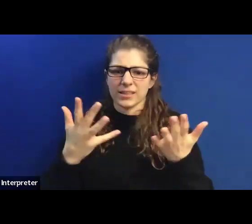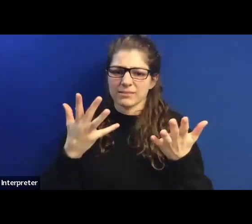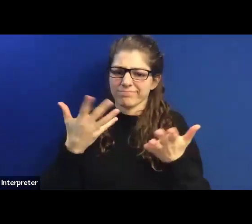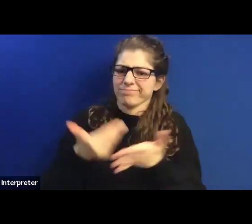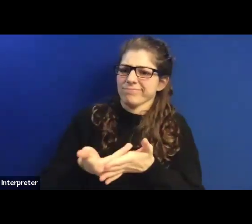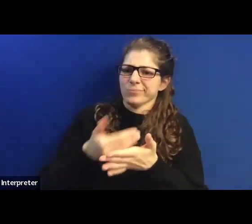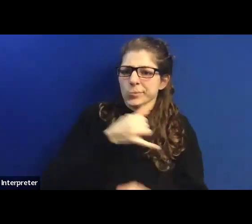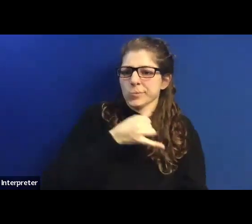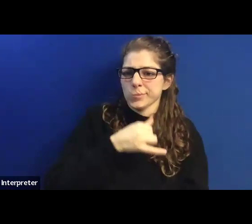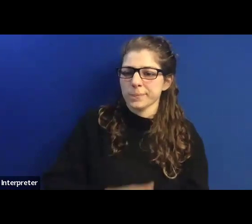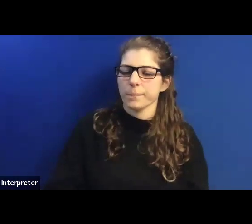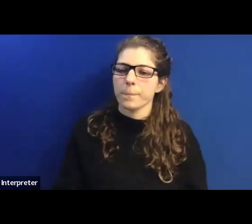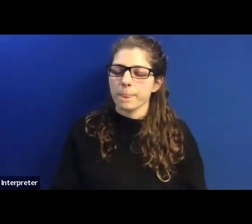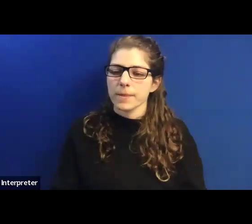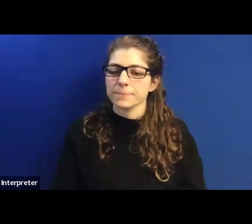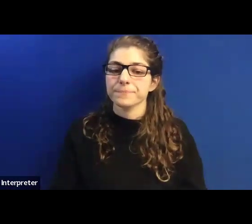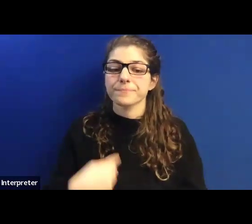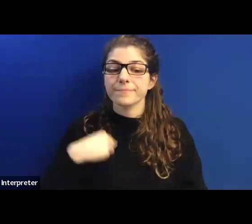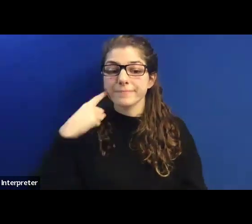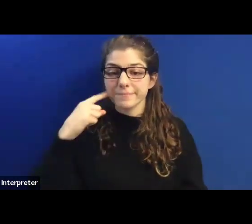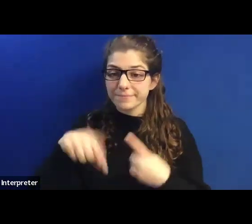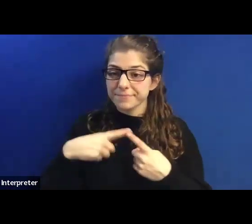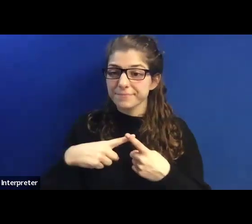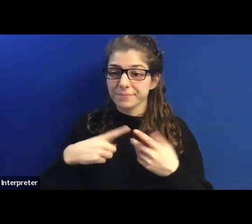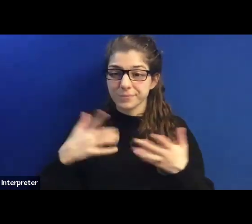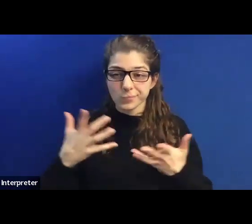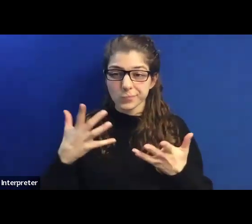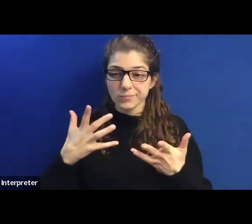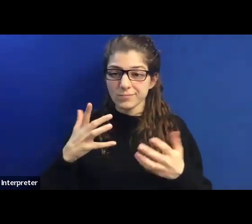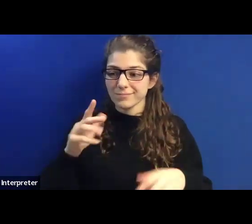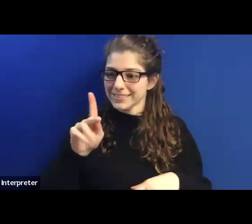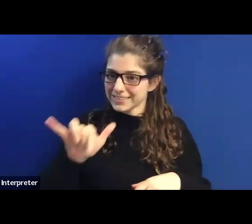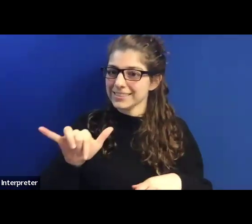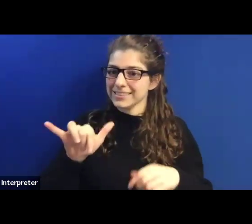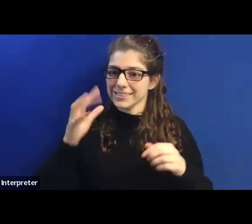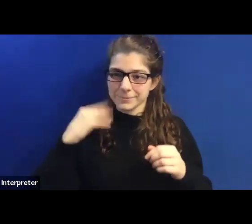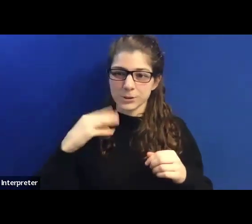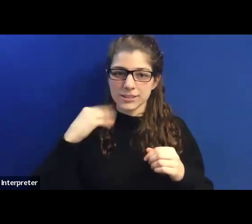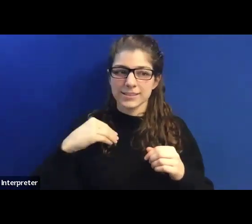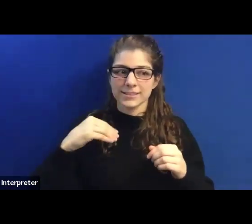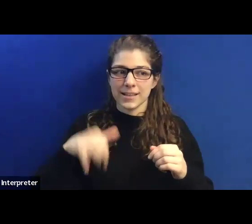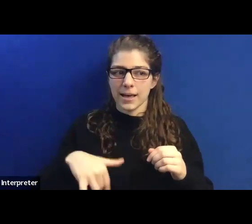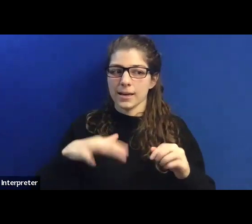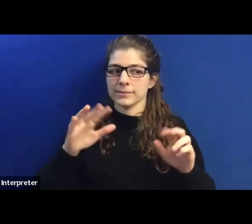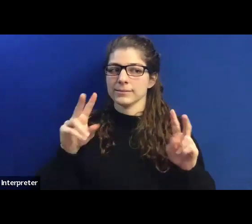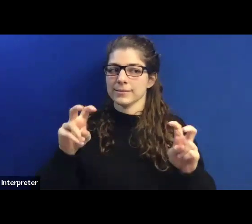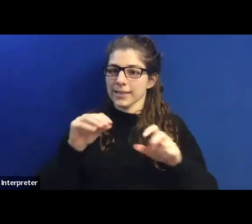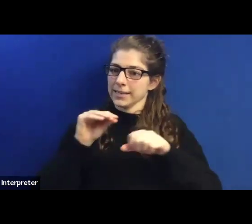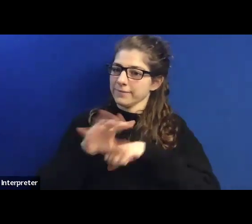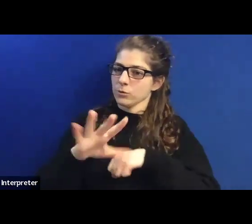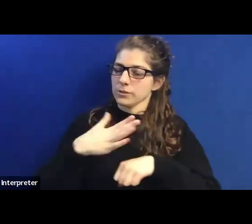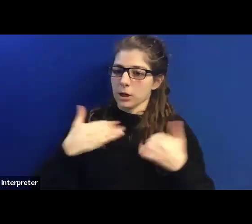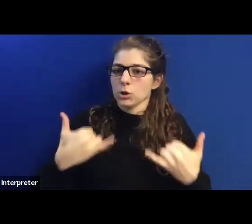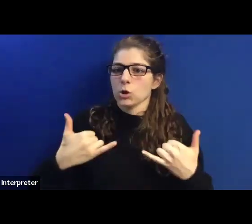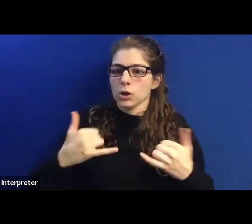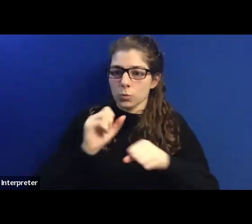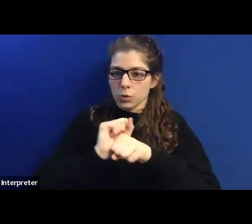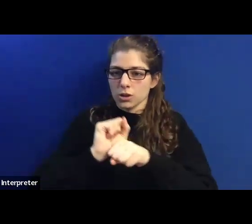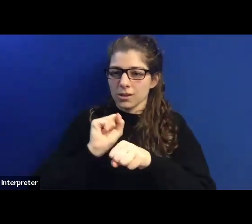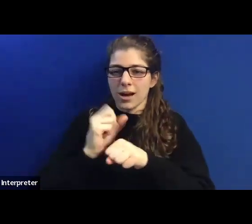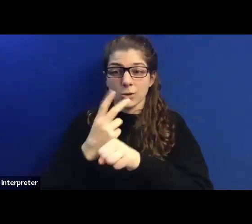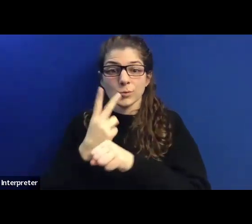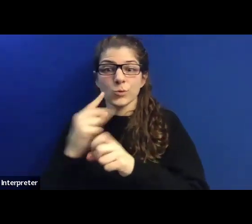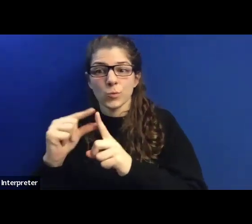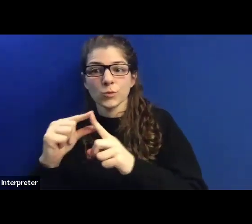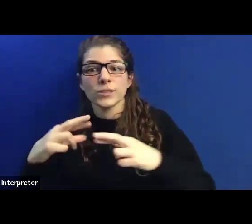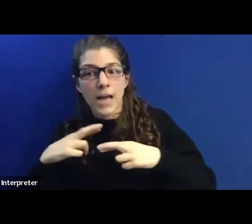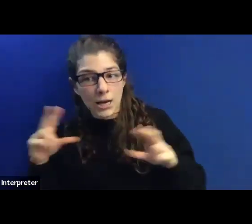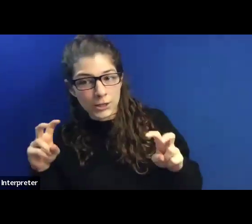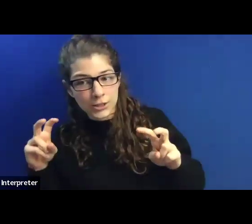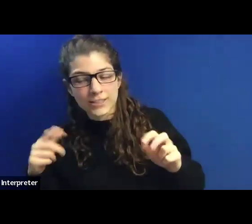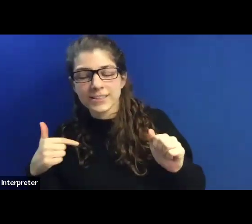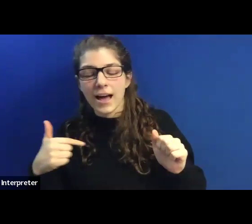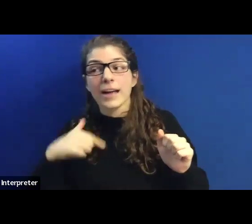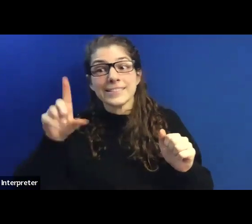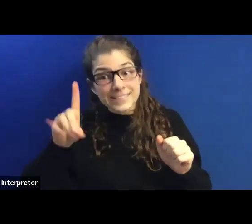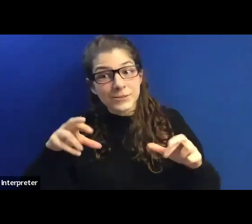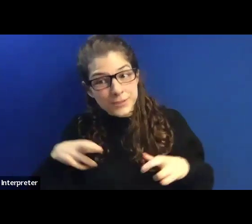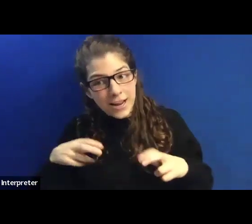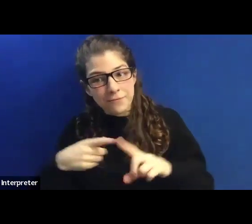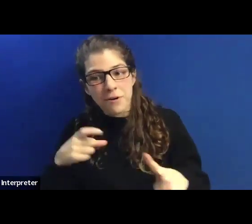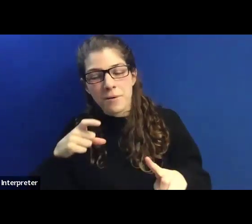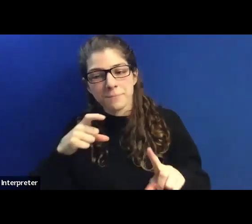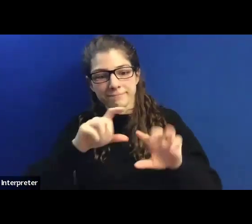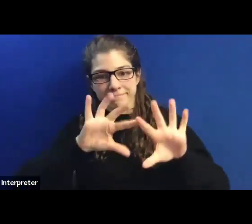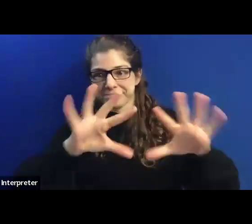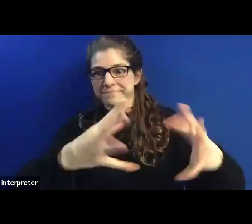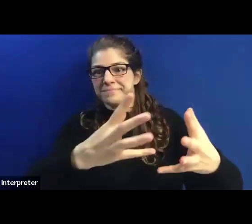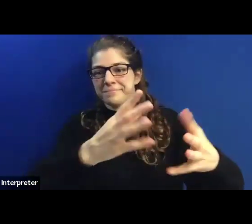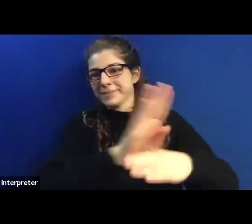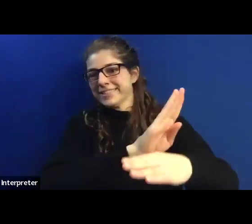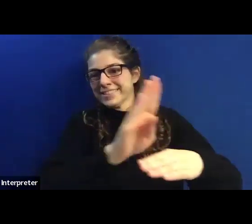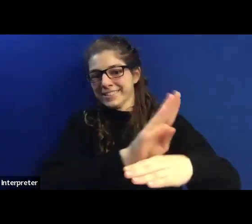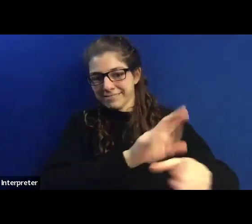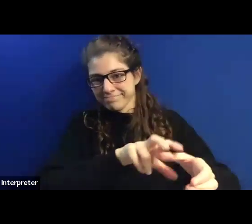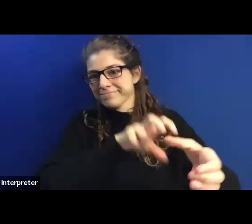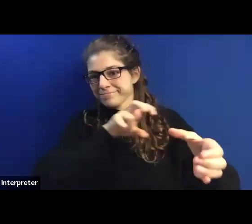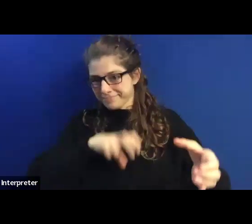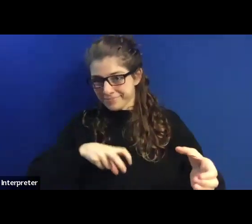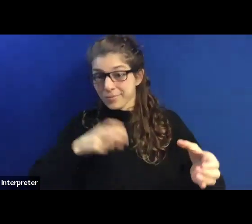If I think about what was the key experience that sort of influenced my current work, I did use the word retired, 'cause I have retired from the corporate world, and I chose to do that when Rob had his accident.